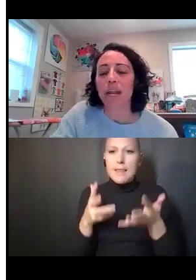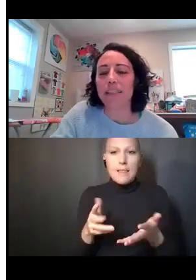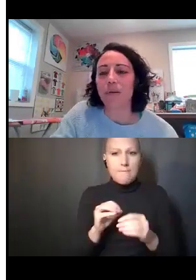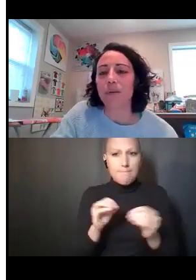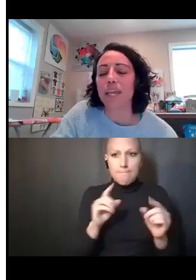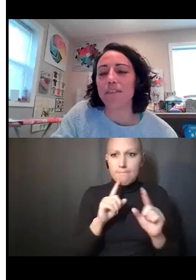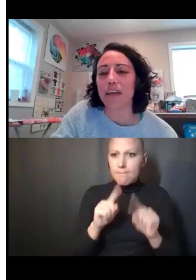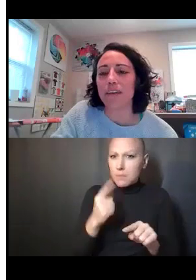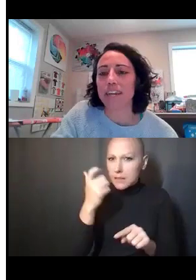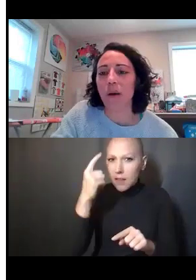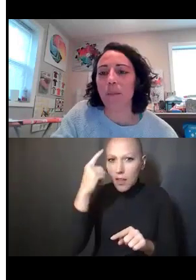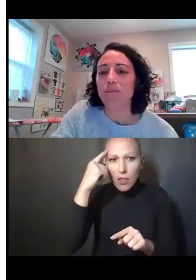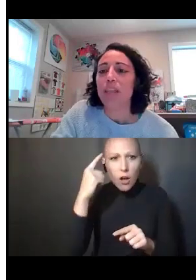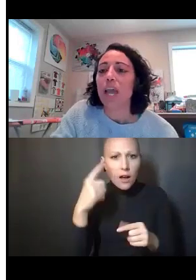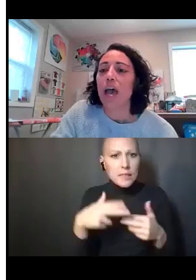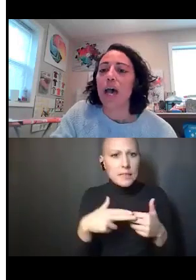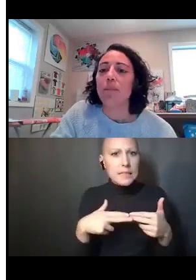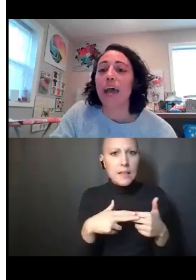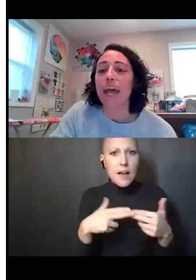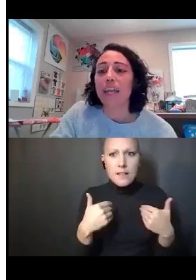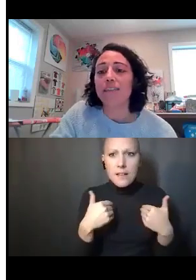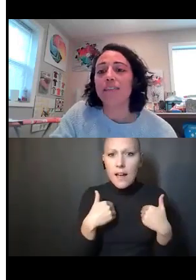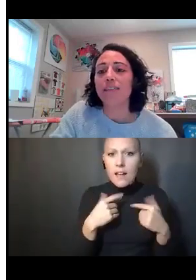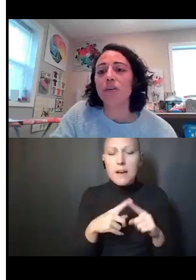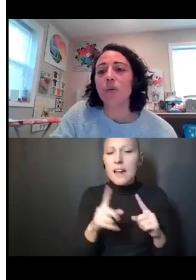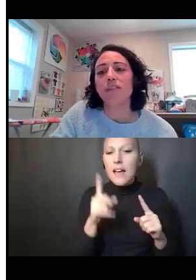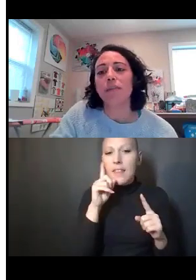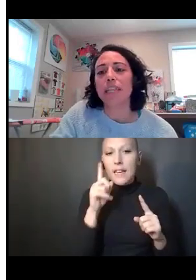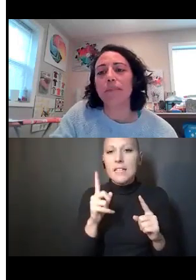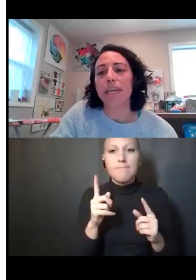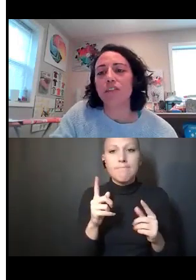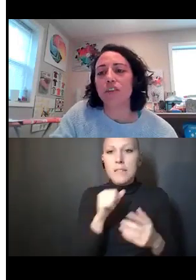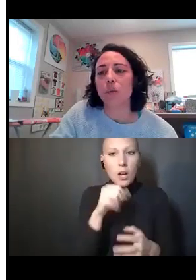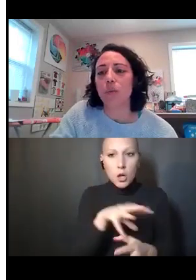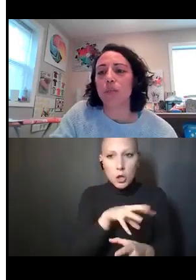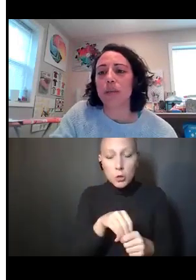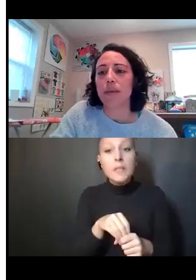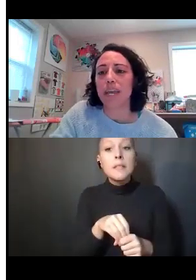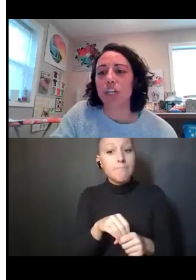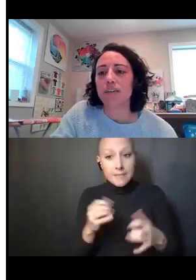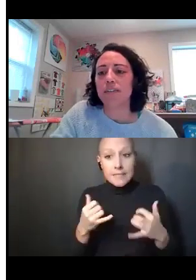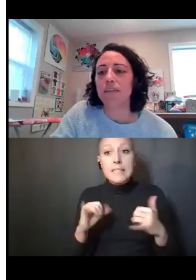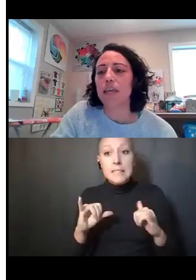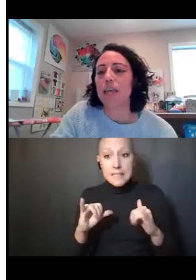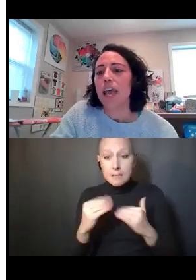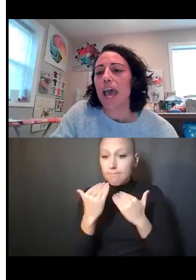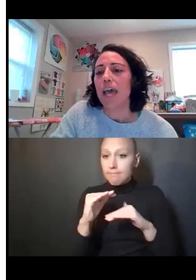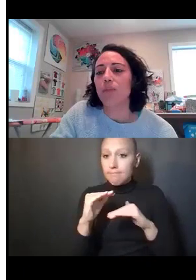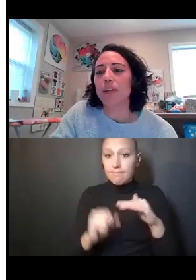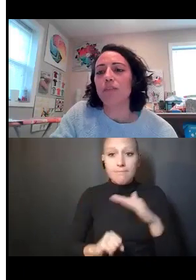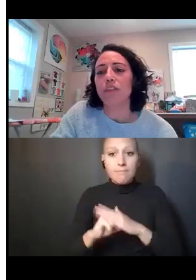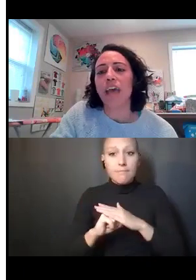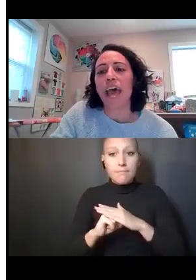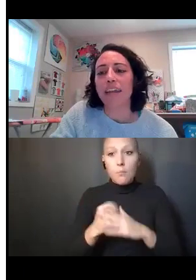and I think we might have left it out. That is still going to be limited to three pages and the reason for that